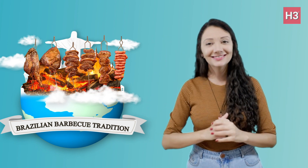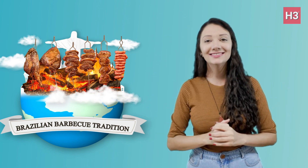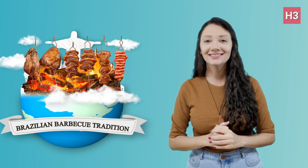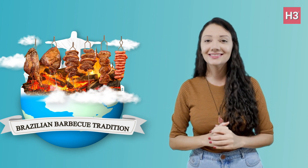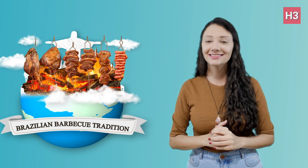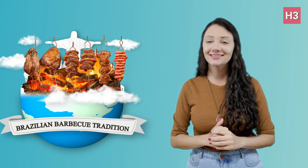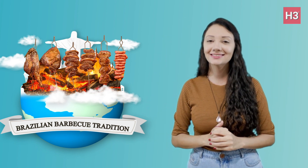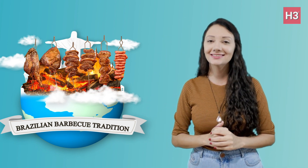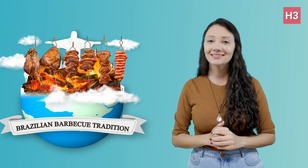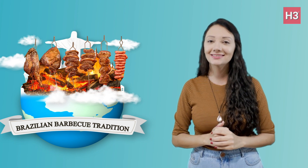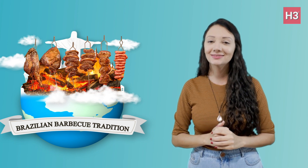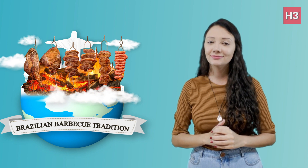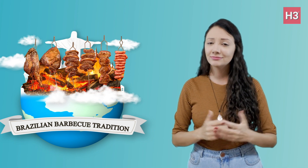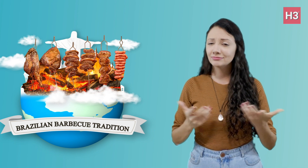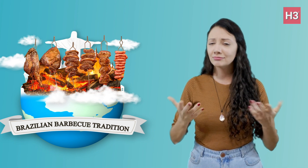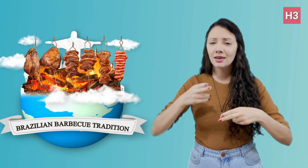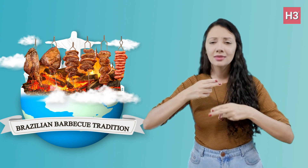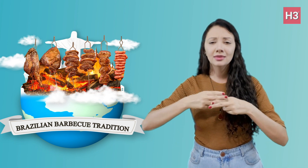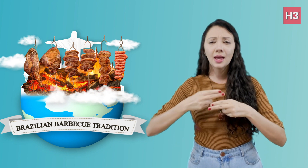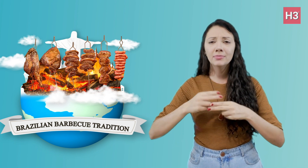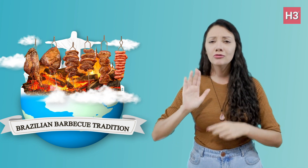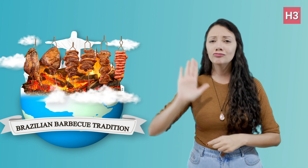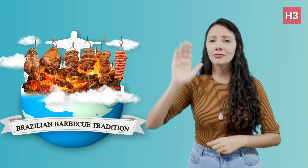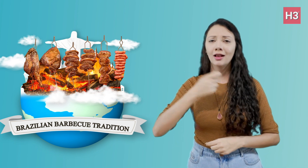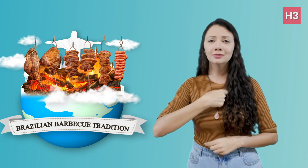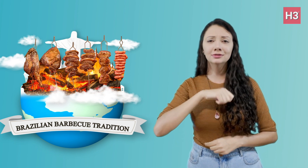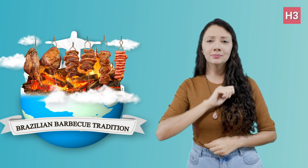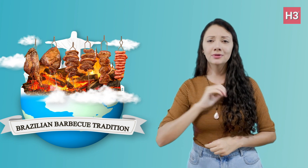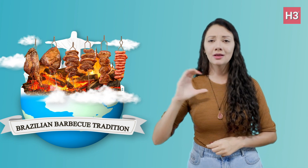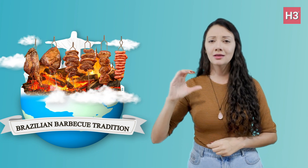The word "churrasco" comes from Spanish